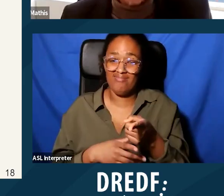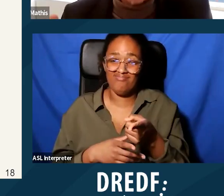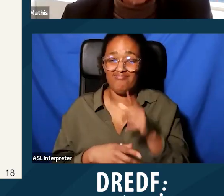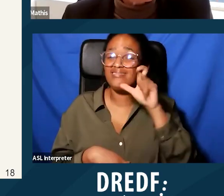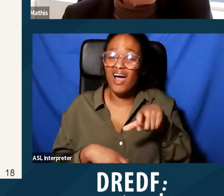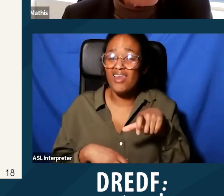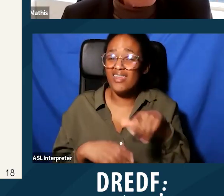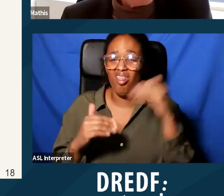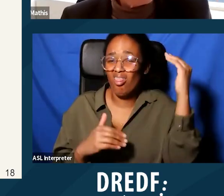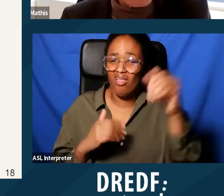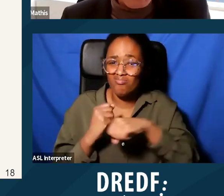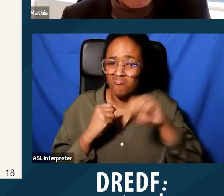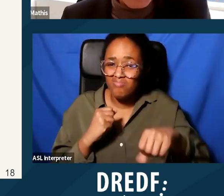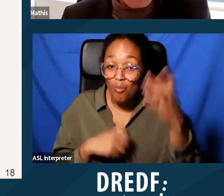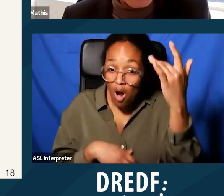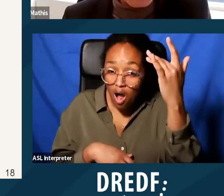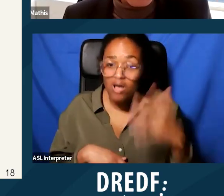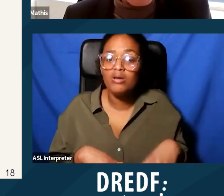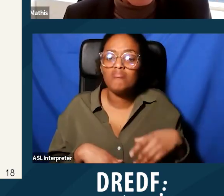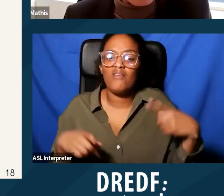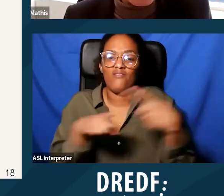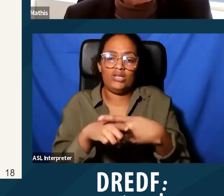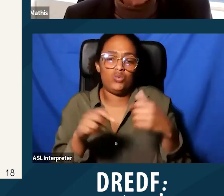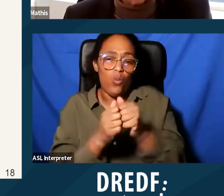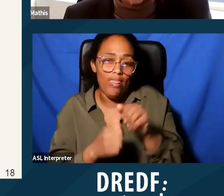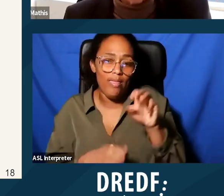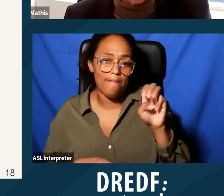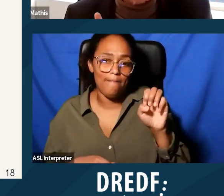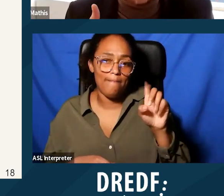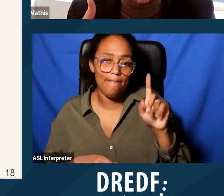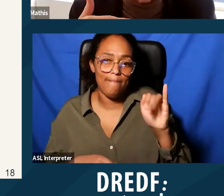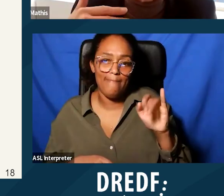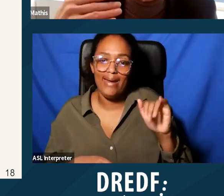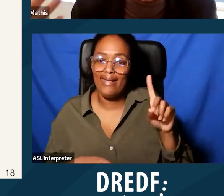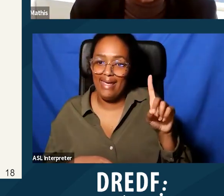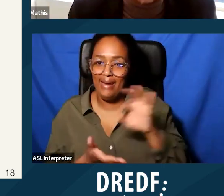Of course, the rule does not conflict with Medicaid at all. This was actually an argument